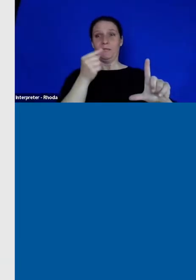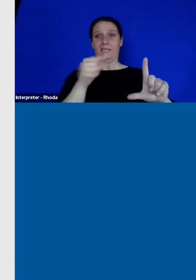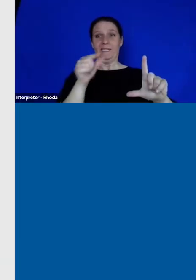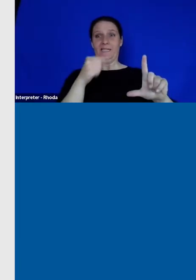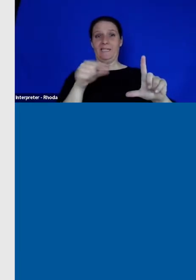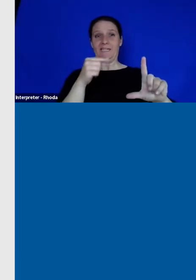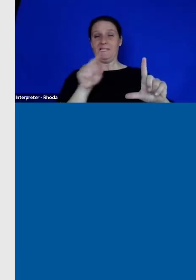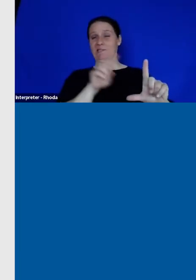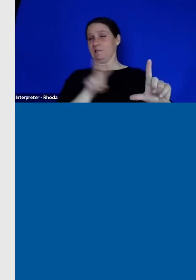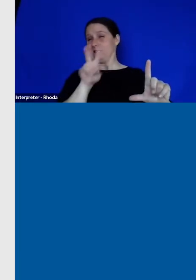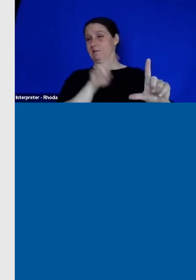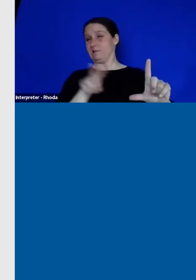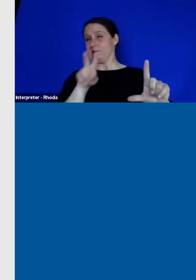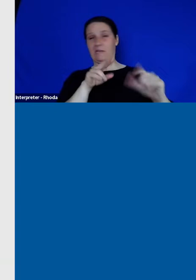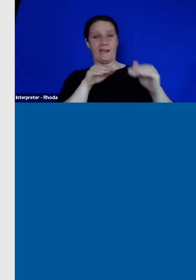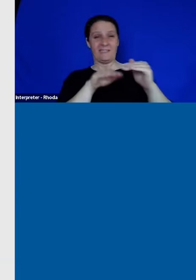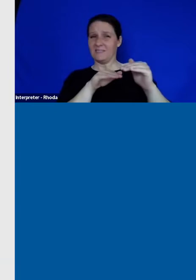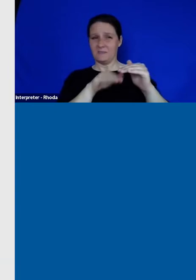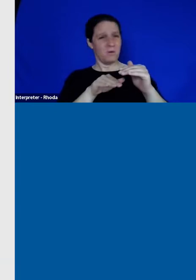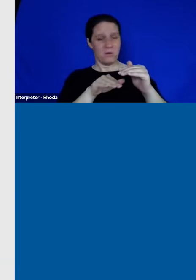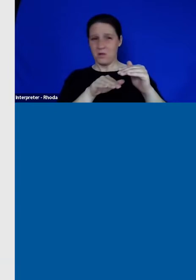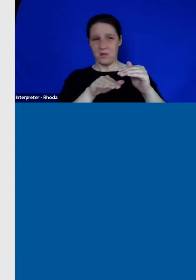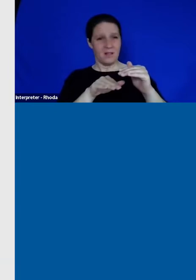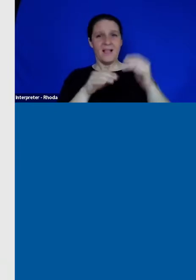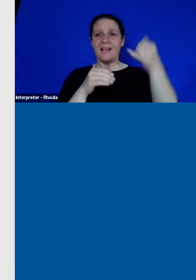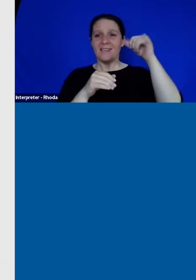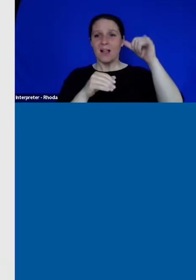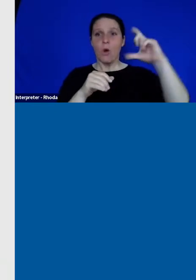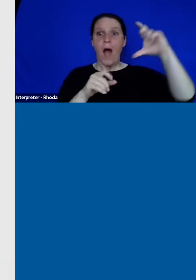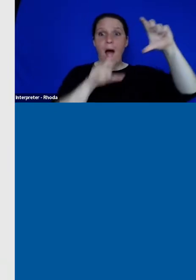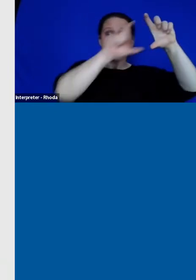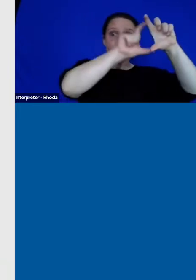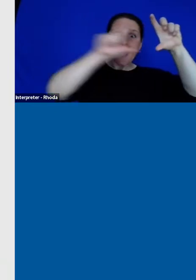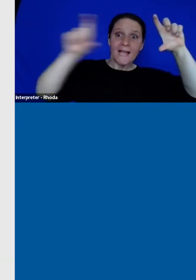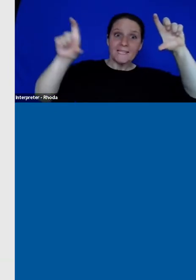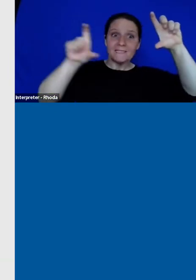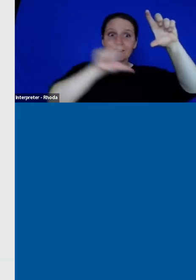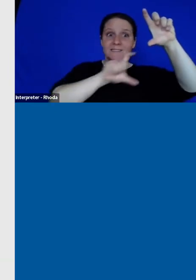there is yellow header text, all uppercase, that says, "Accessibility,"